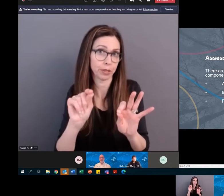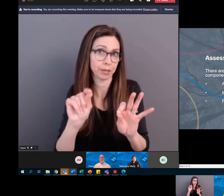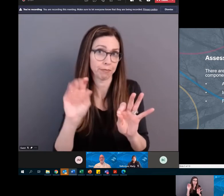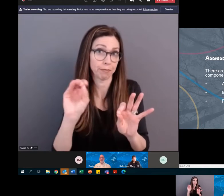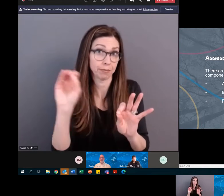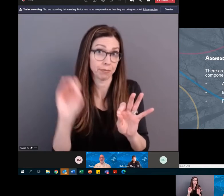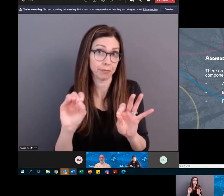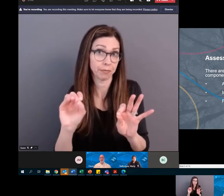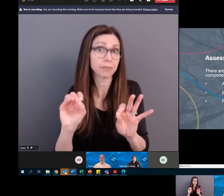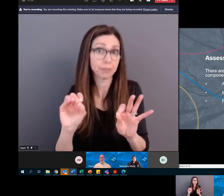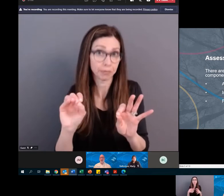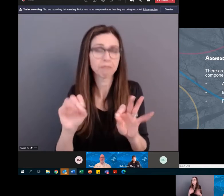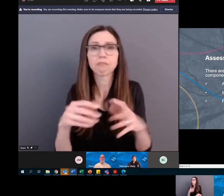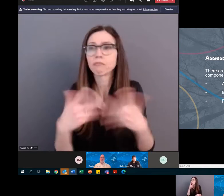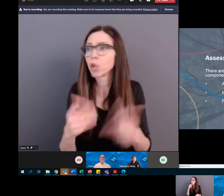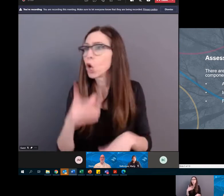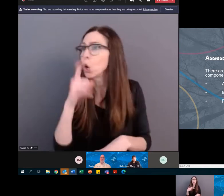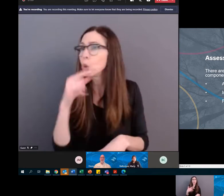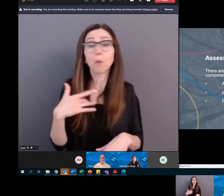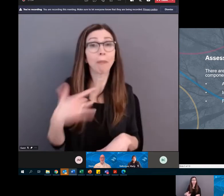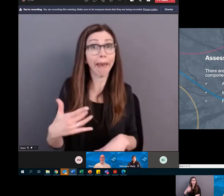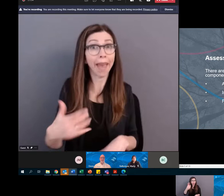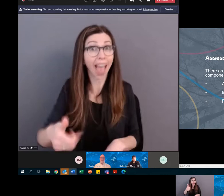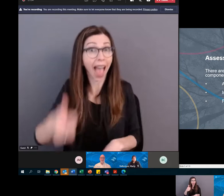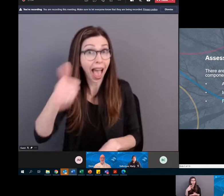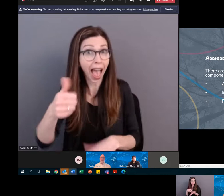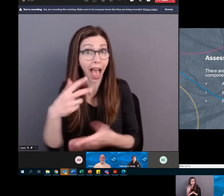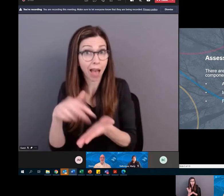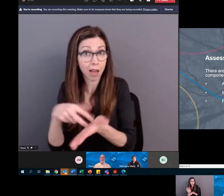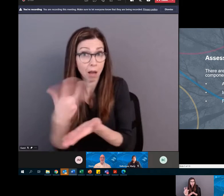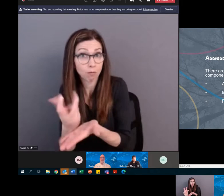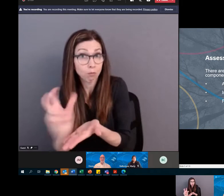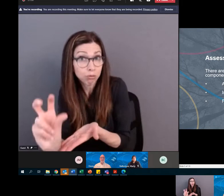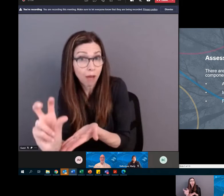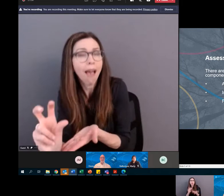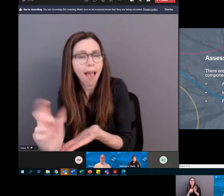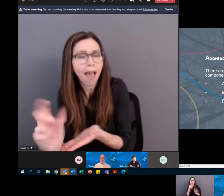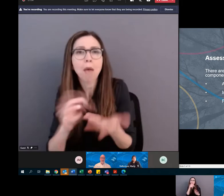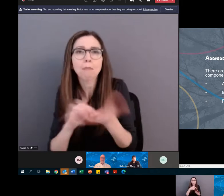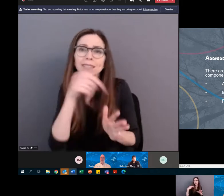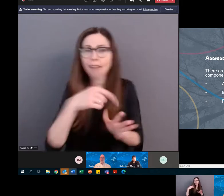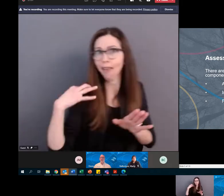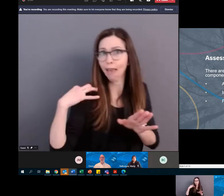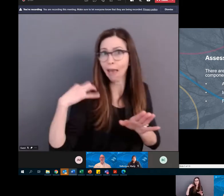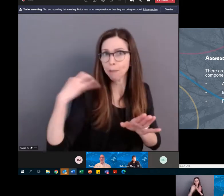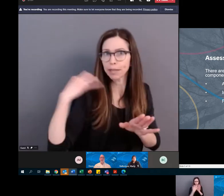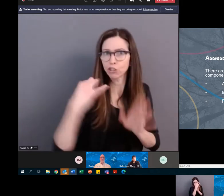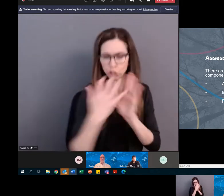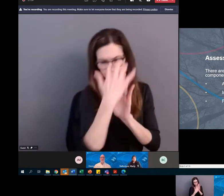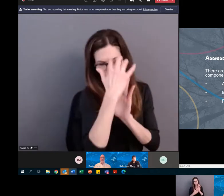stand out are often the ones where the applicant convincingly demonstrates